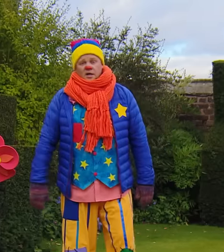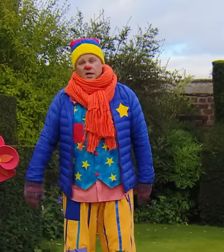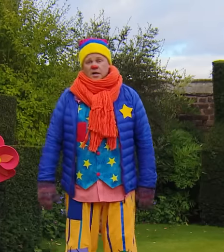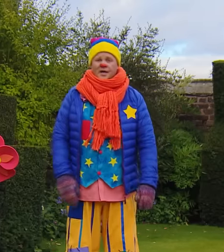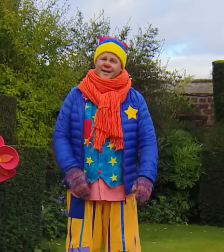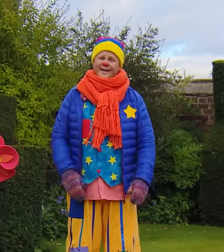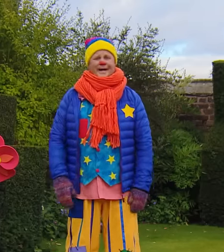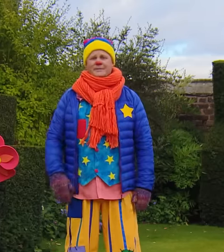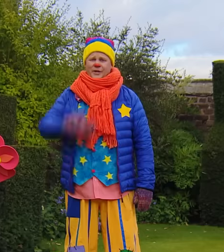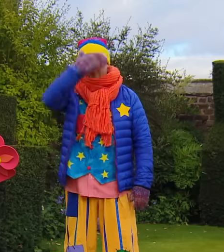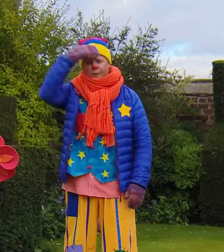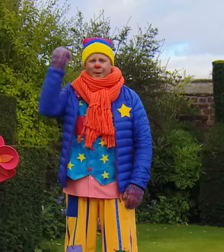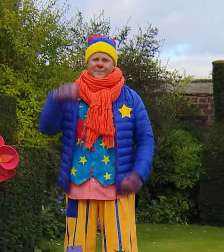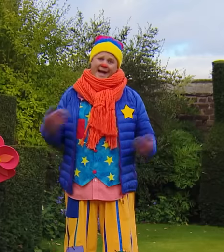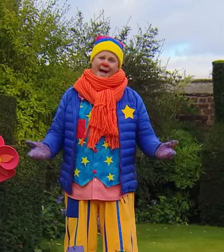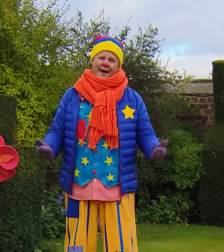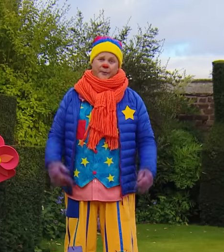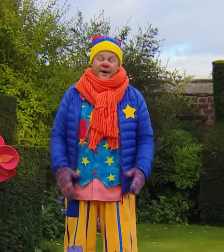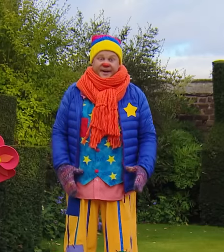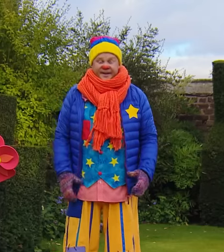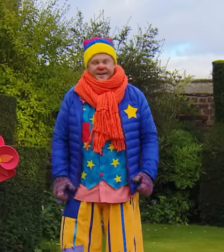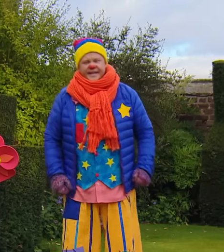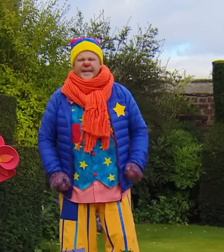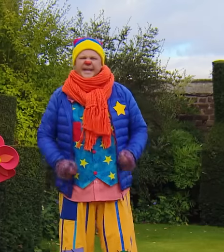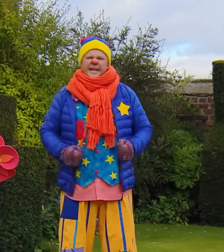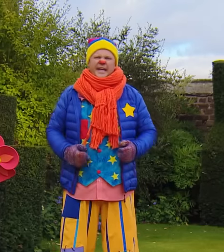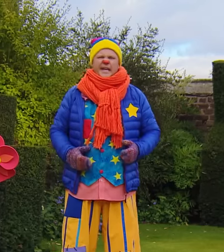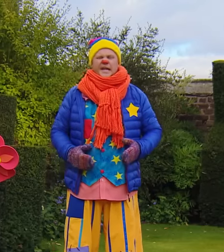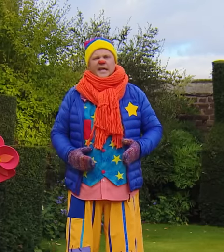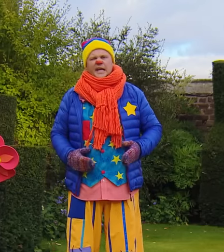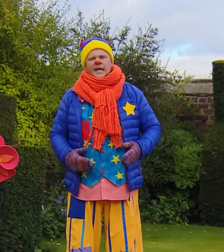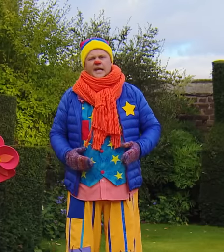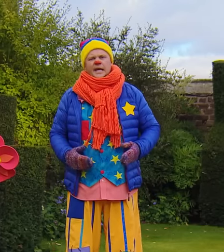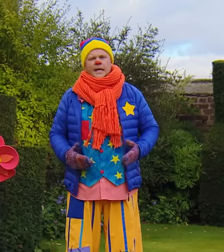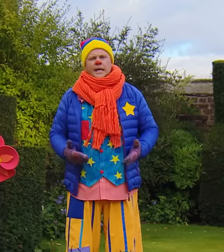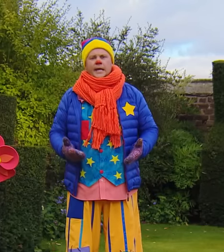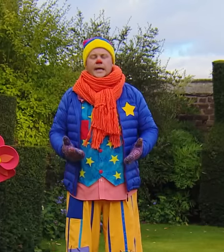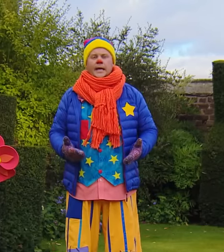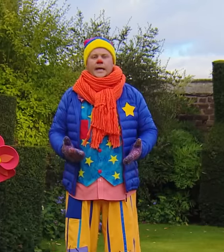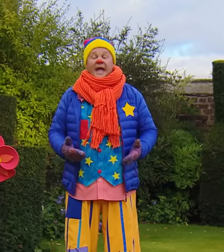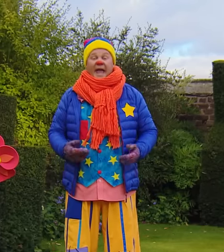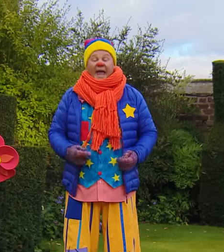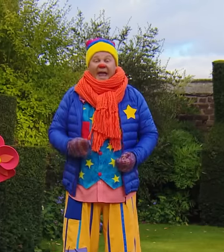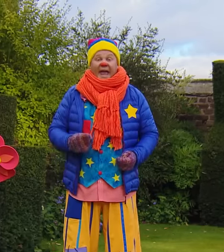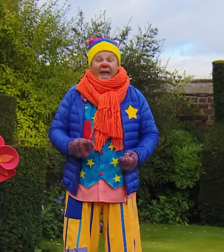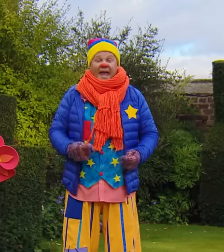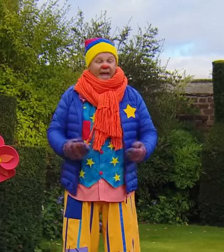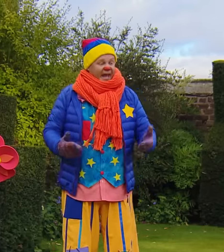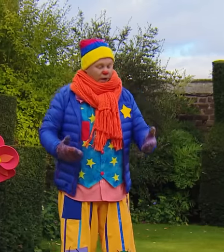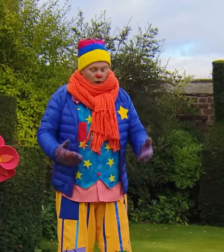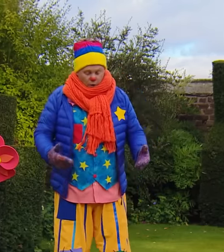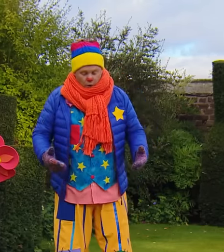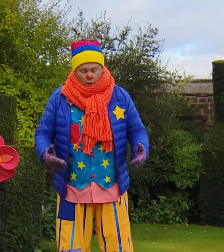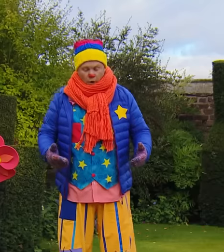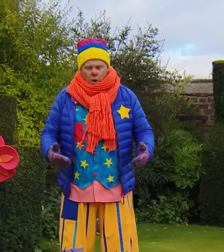oh i'm too warm now you need to warm up your muscles by doing stretches before you exercise